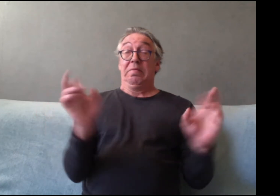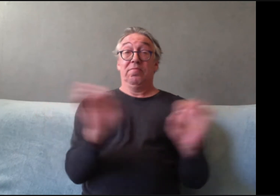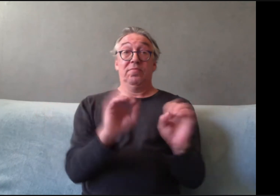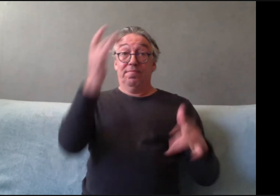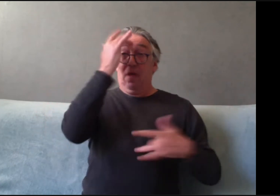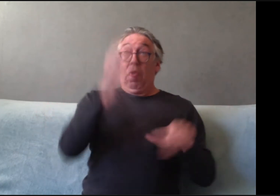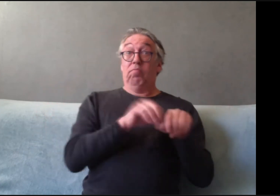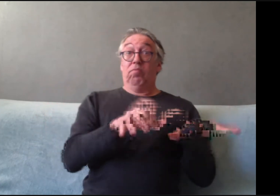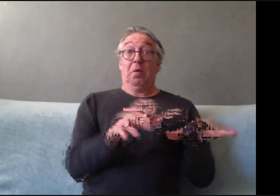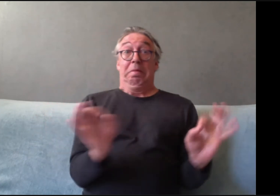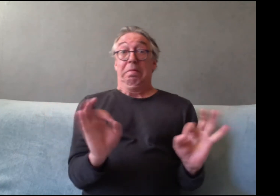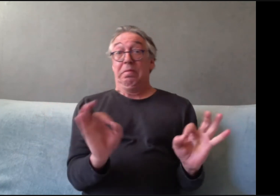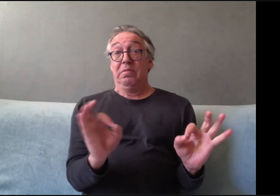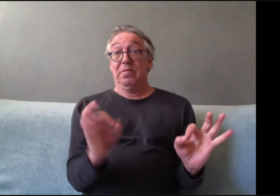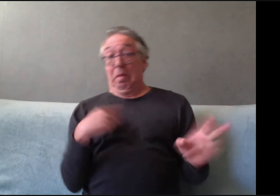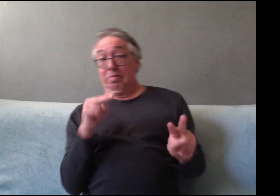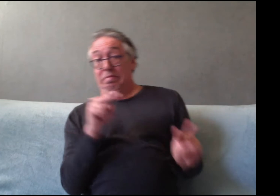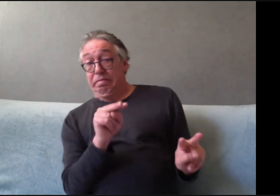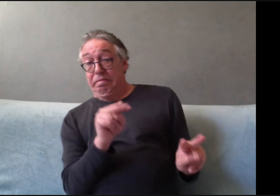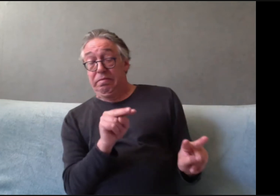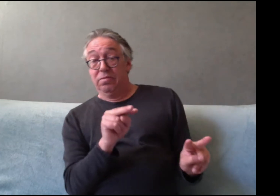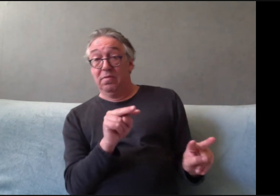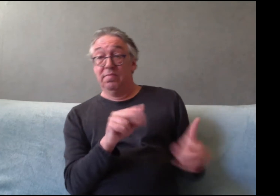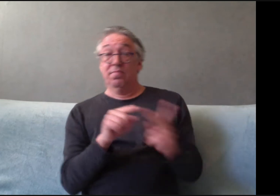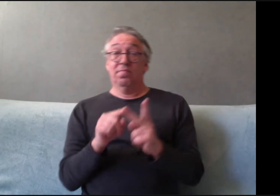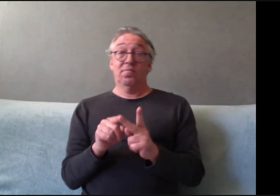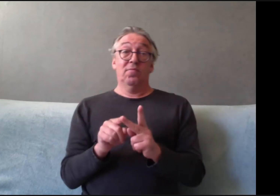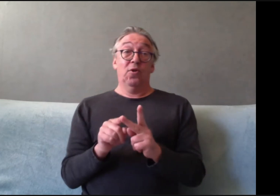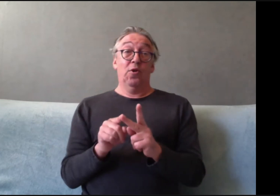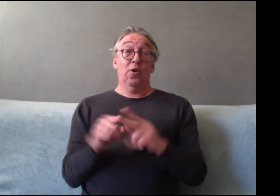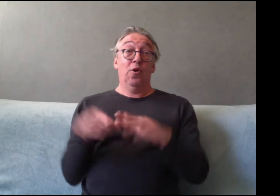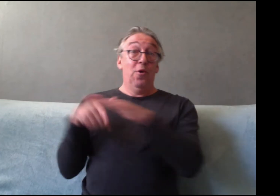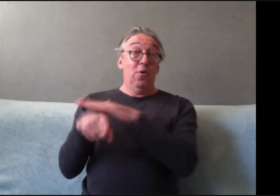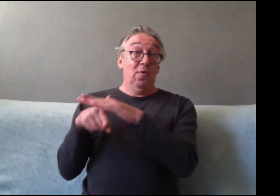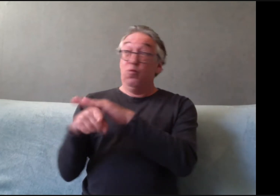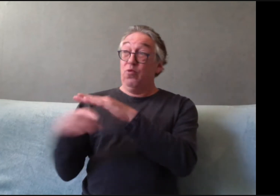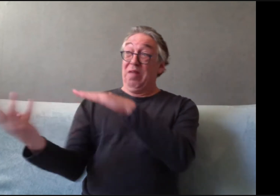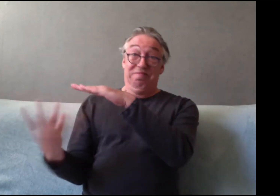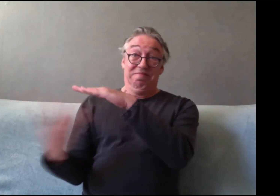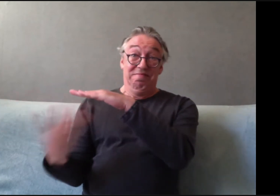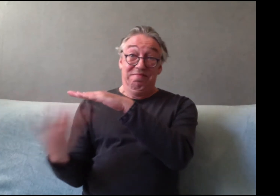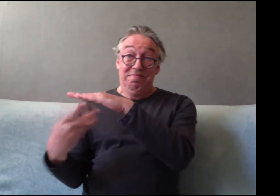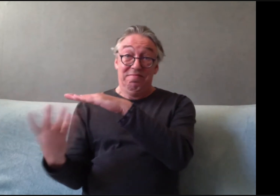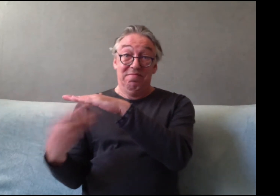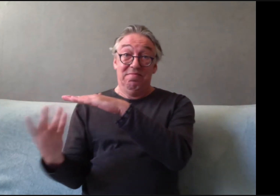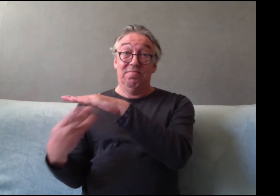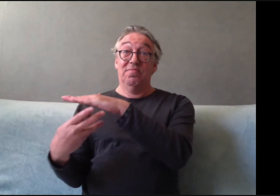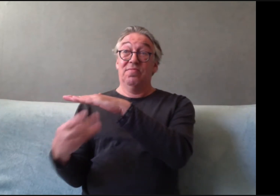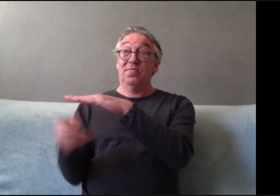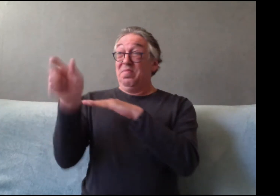In the asylum seekers and refugees very few cases,